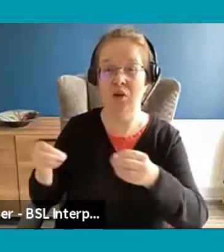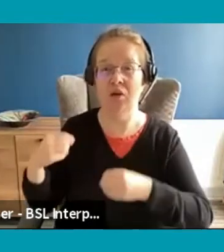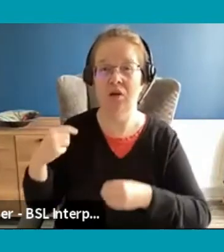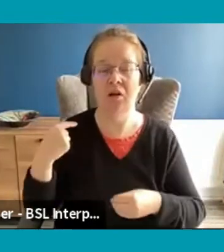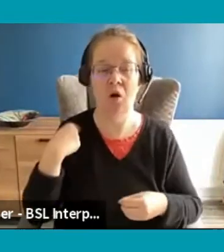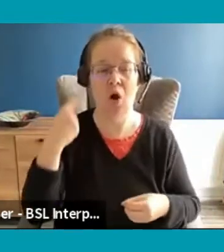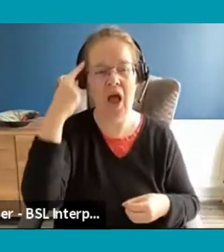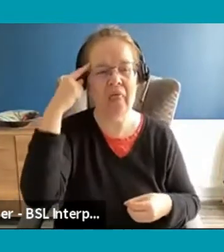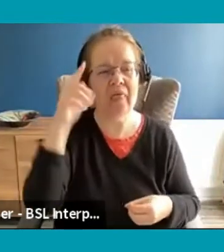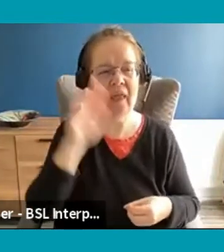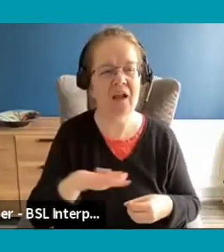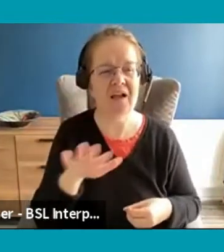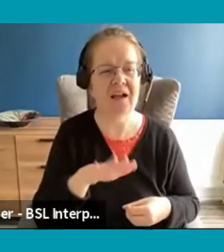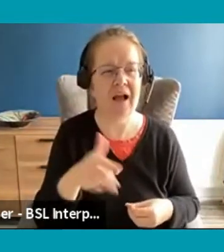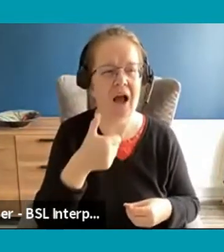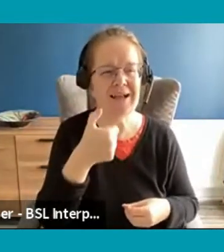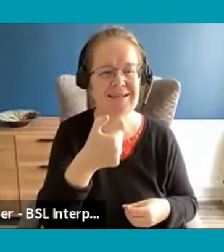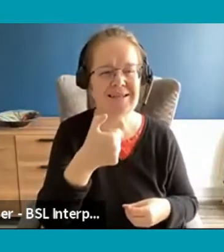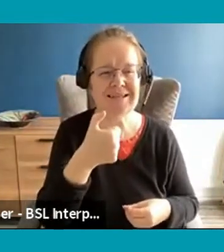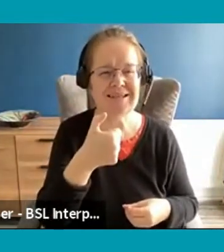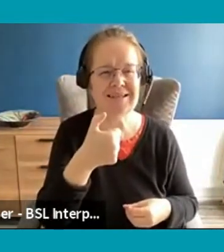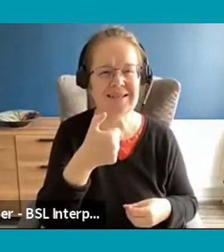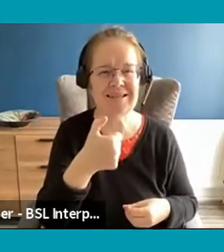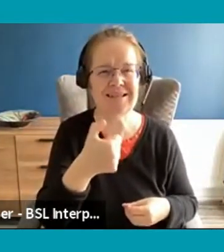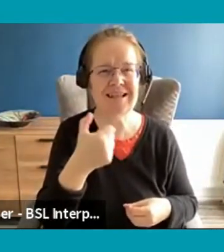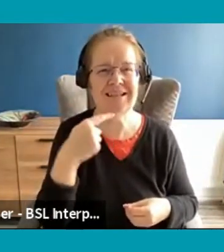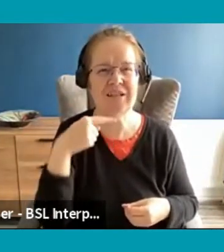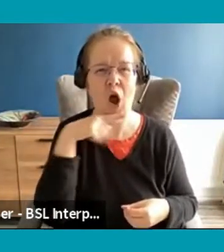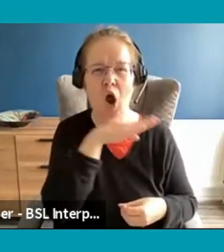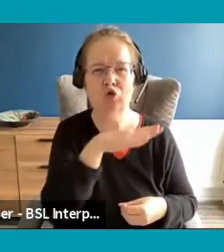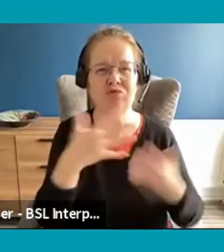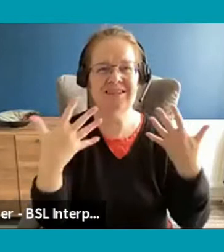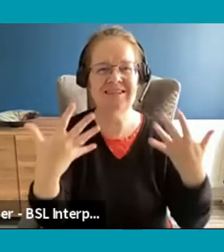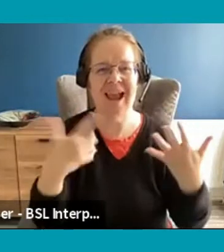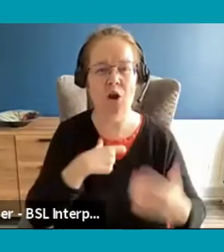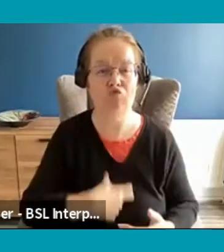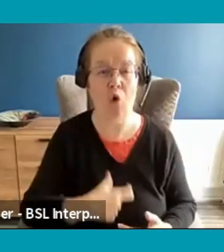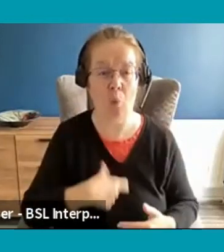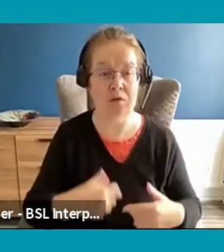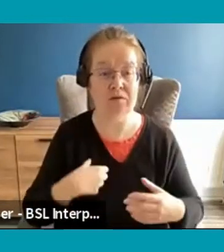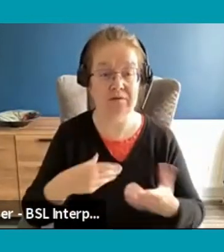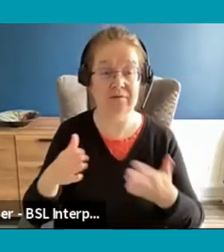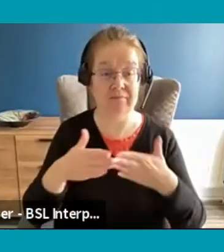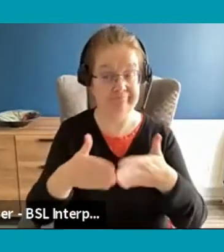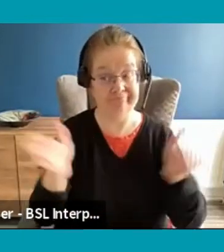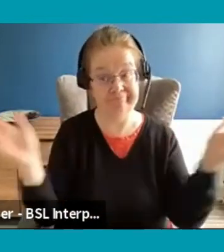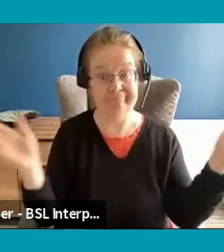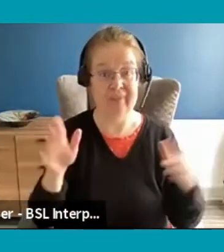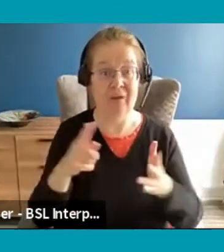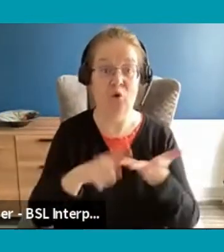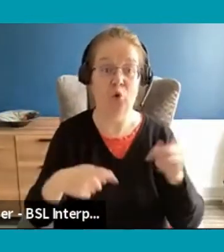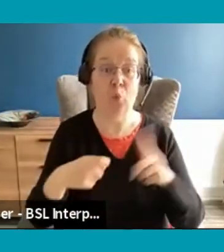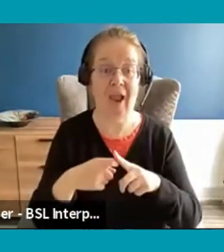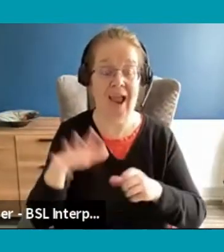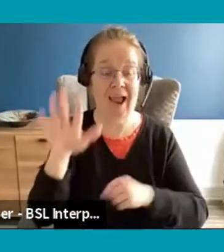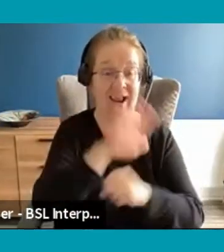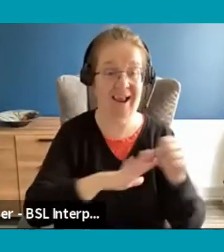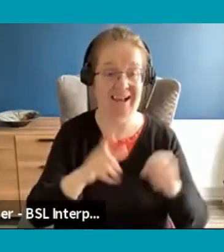with close to about 610 roles. I think it is across the UK and so there is,